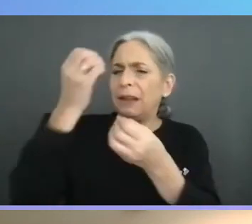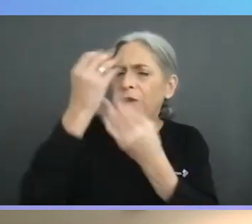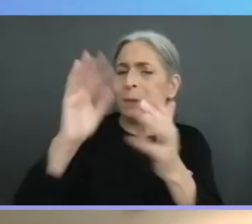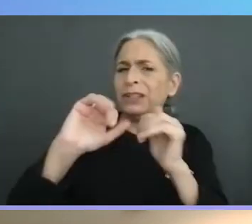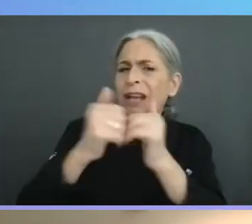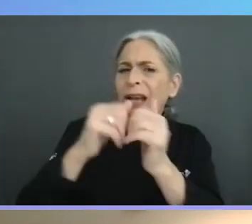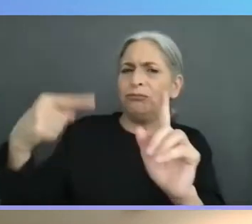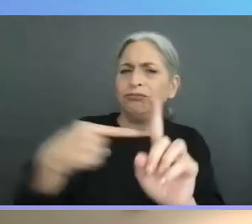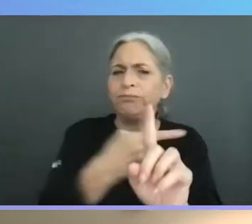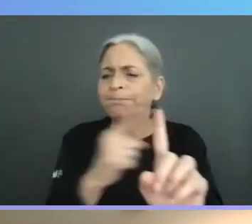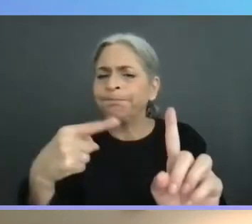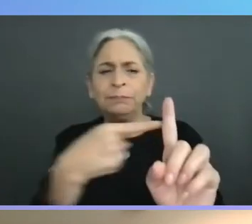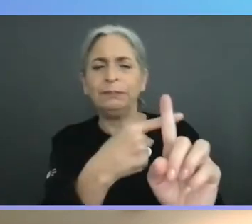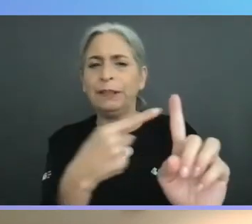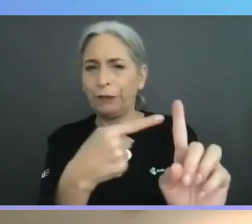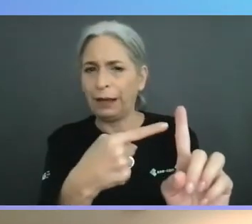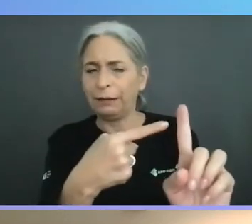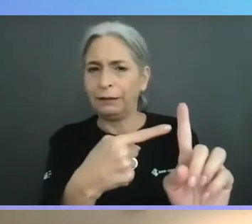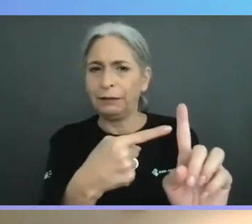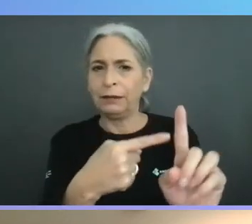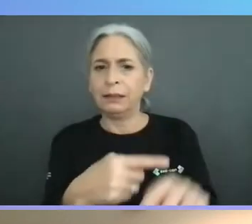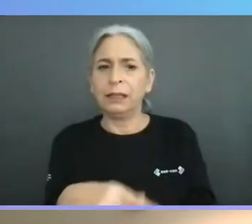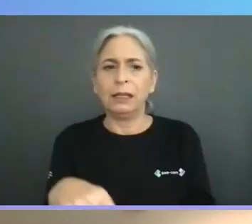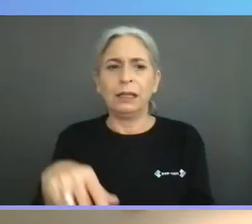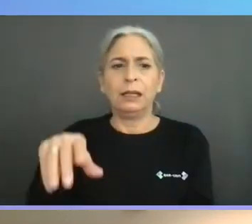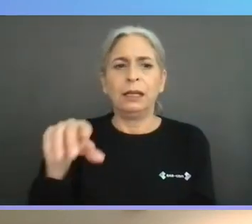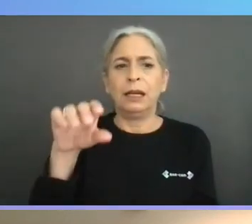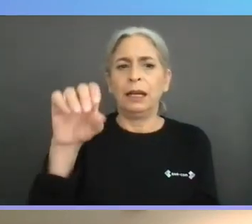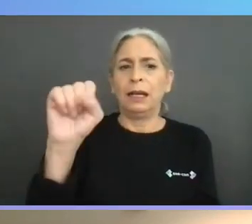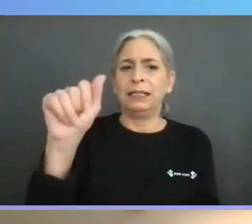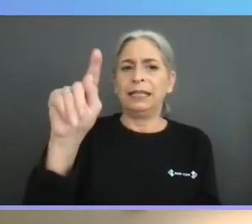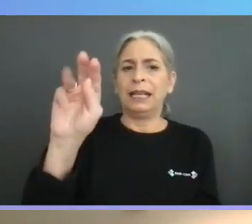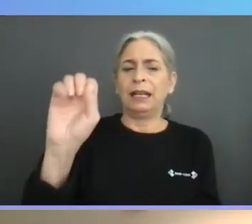, uh, a physical space if the image is related to that, uh,